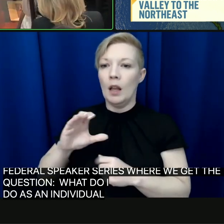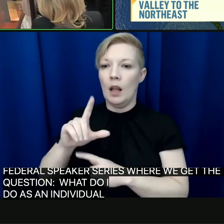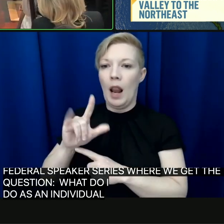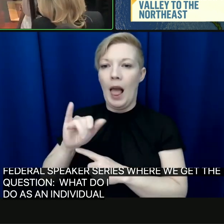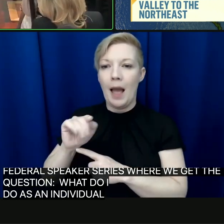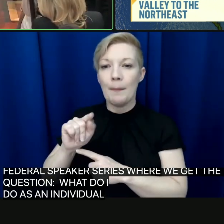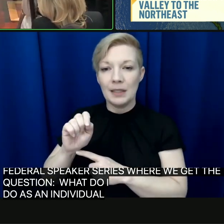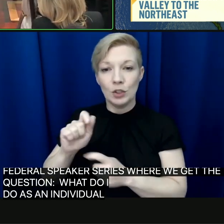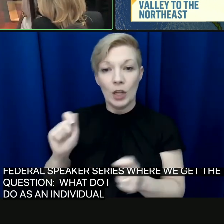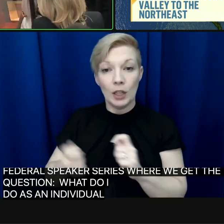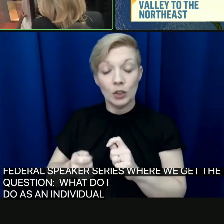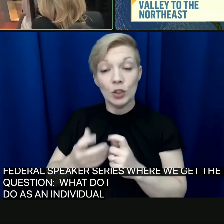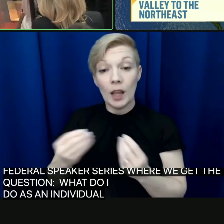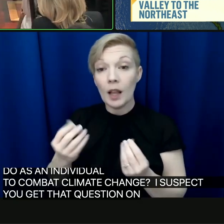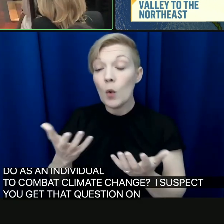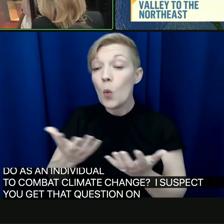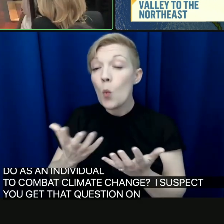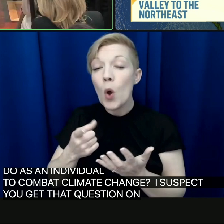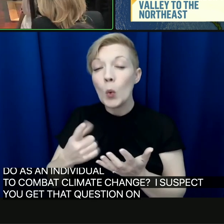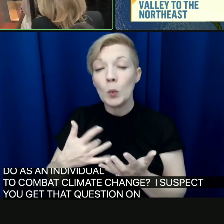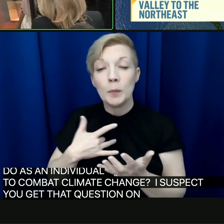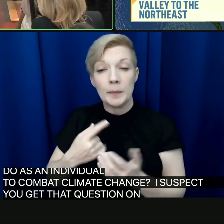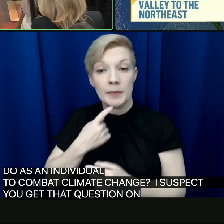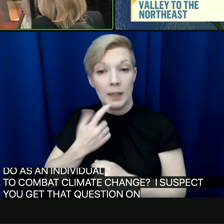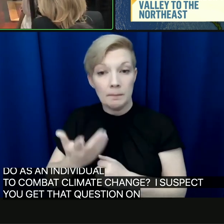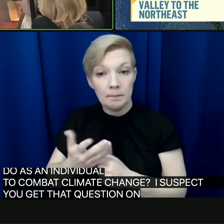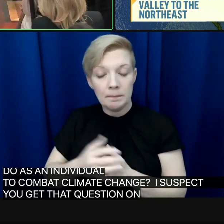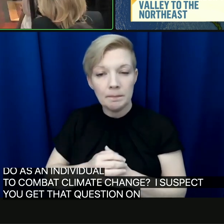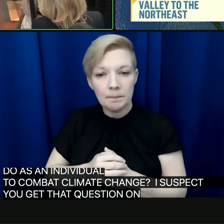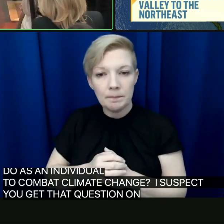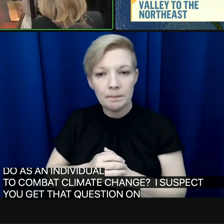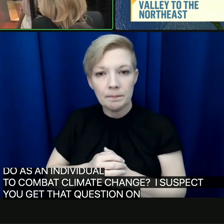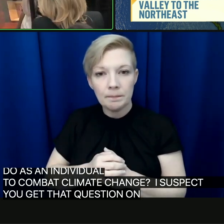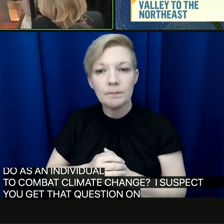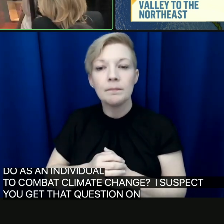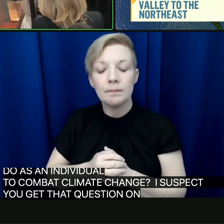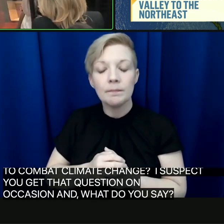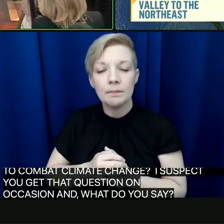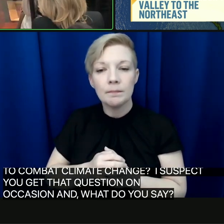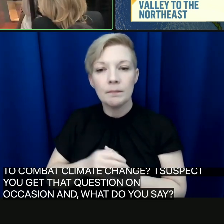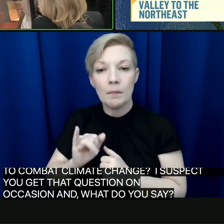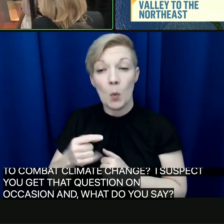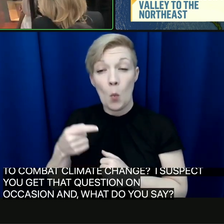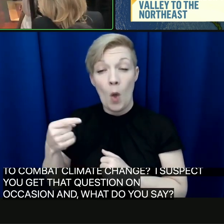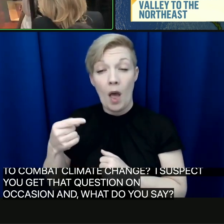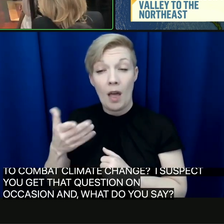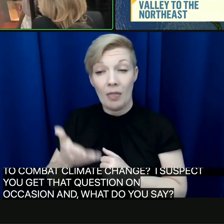Mr. Roker: Well, yeah, look, it's A, I think the one thing that we can all do